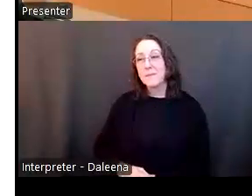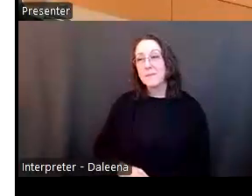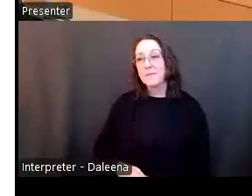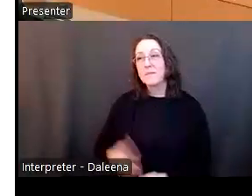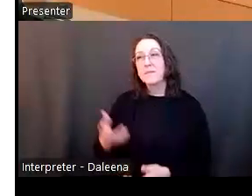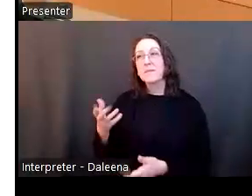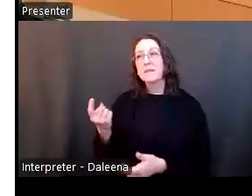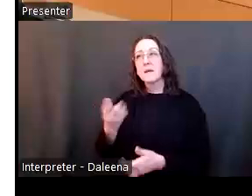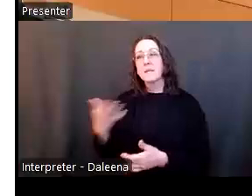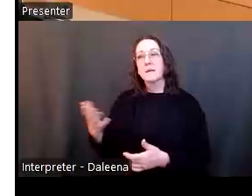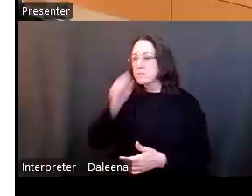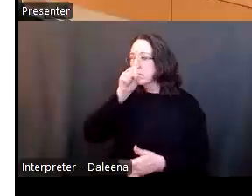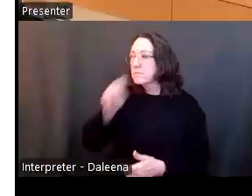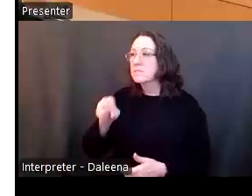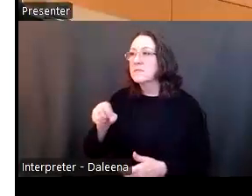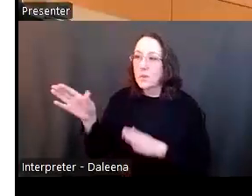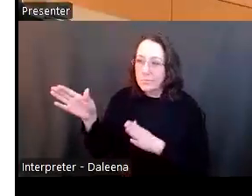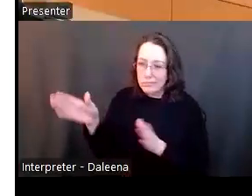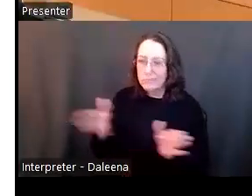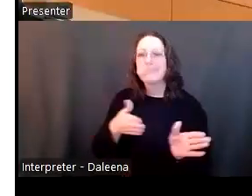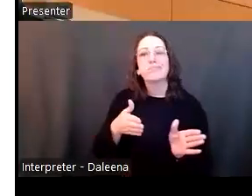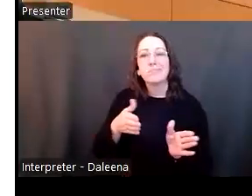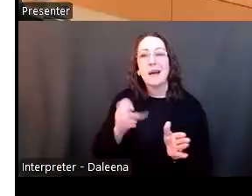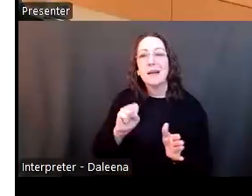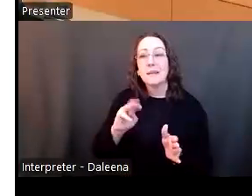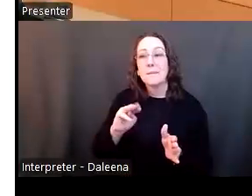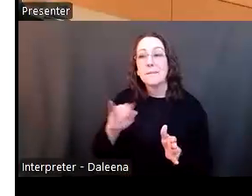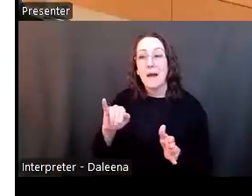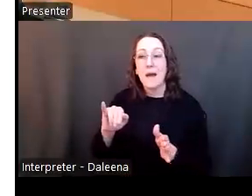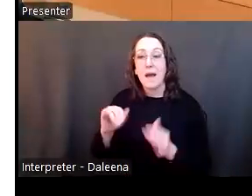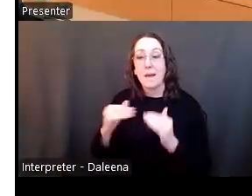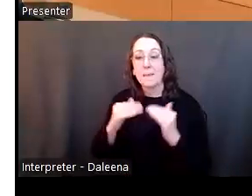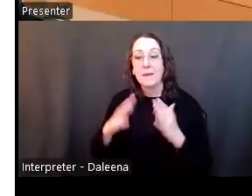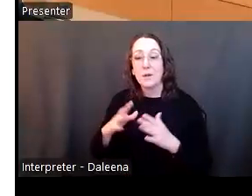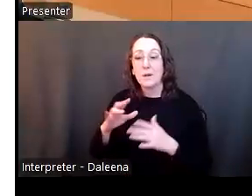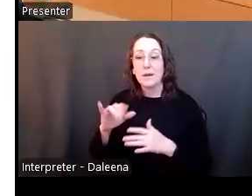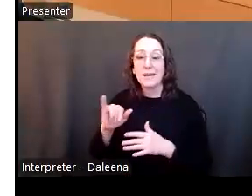I would love to move towards having a SMI Pier on our a setting but one of the challenges is